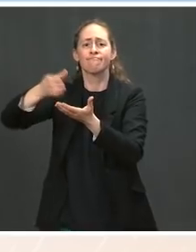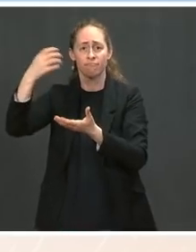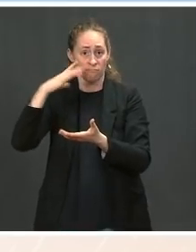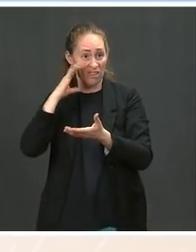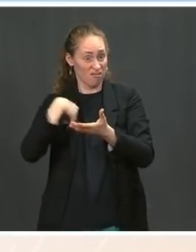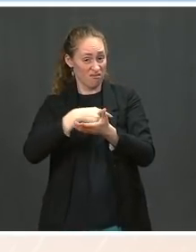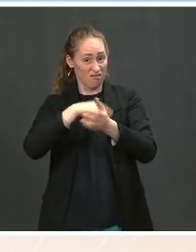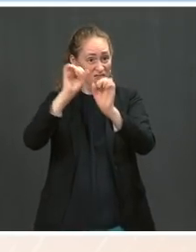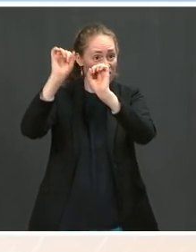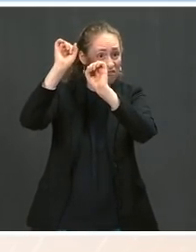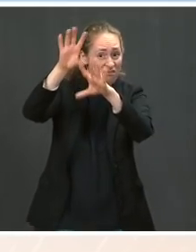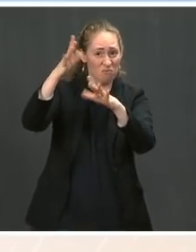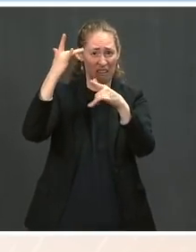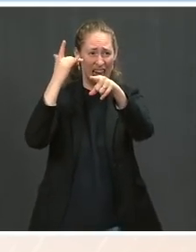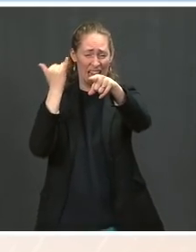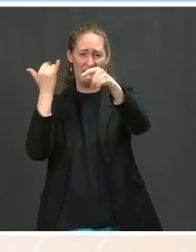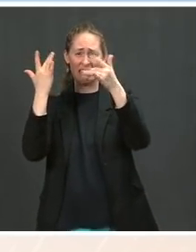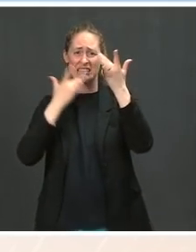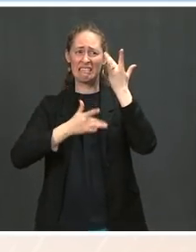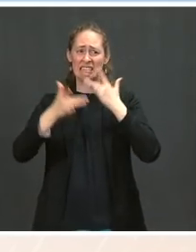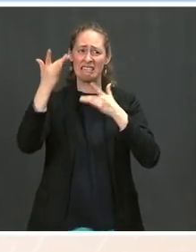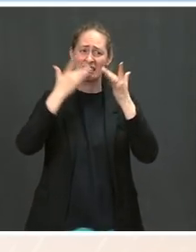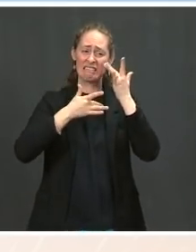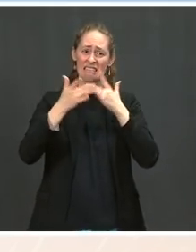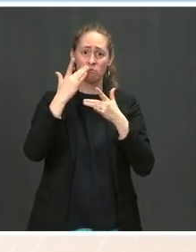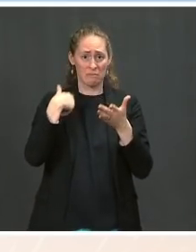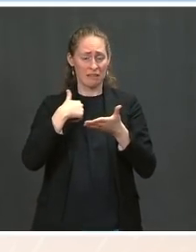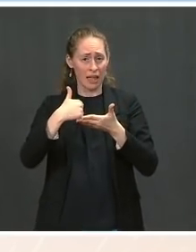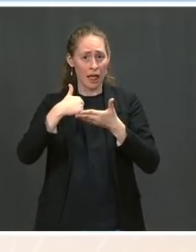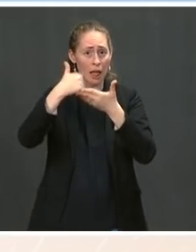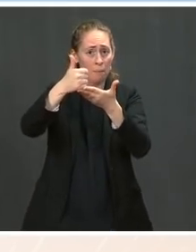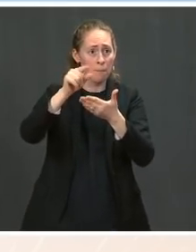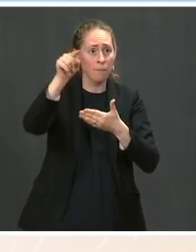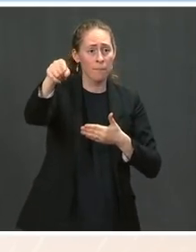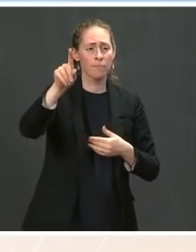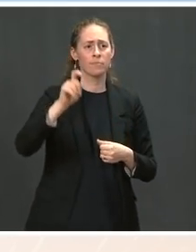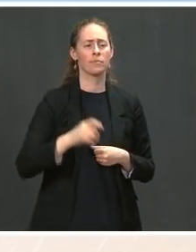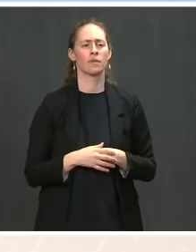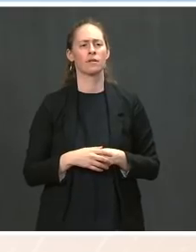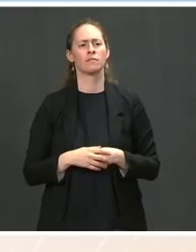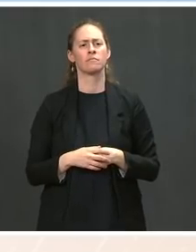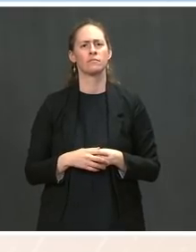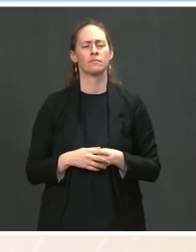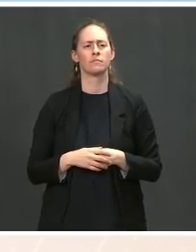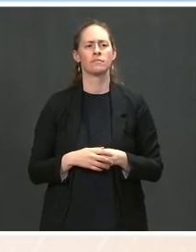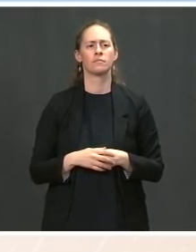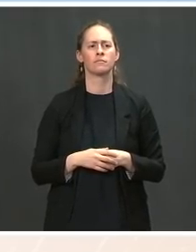Ms. Psaki: Sure. I would have to check. I would say that we, of course, as you know, are contributing a significant amount of funding through COVAX.